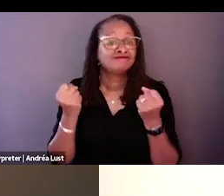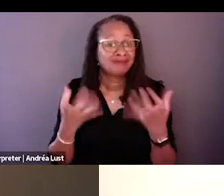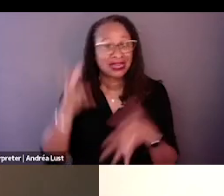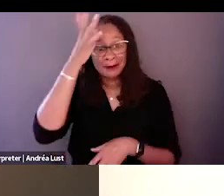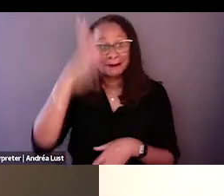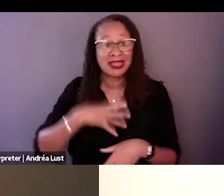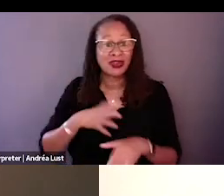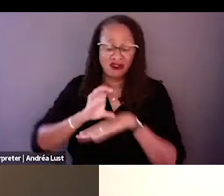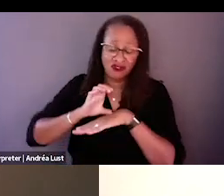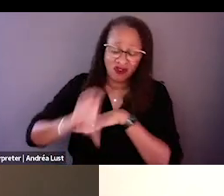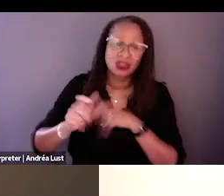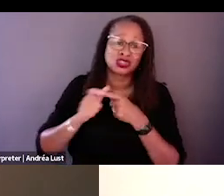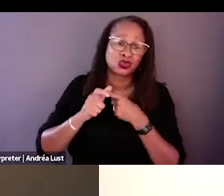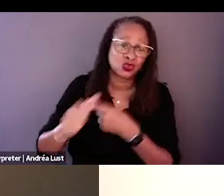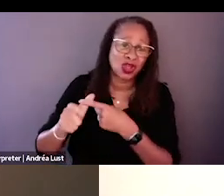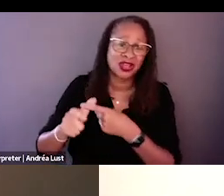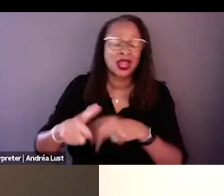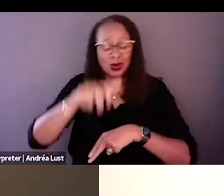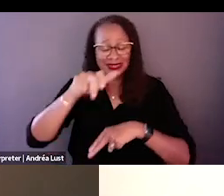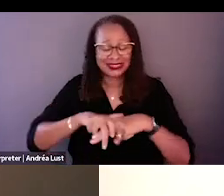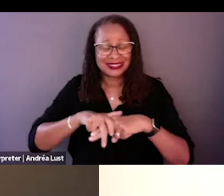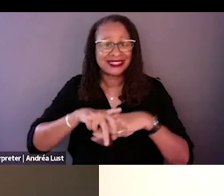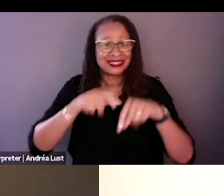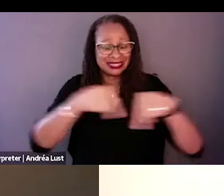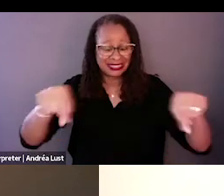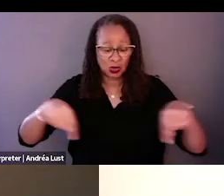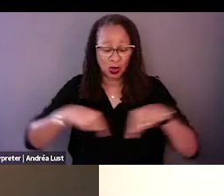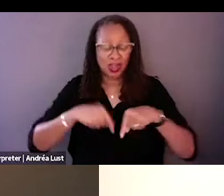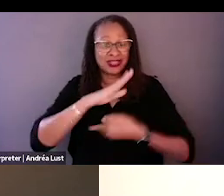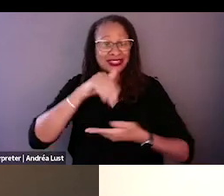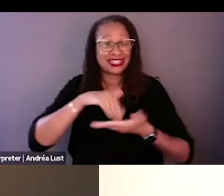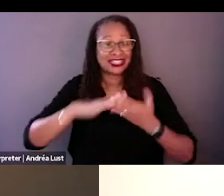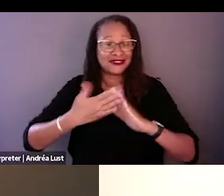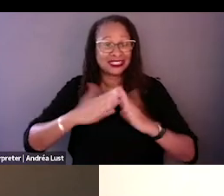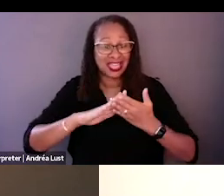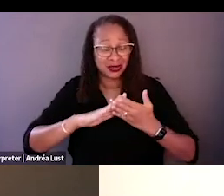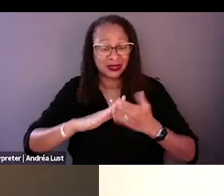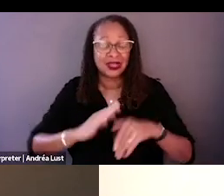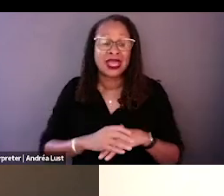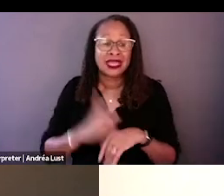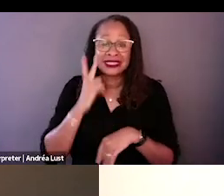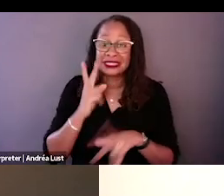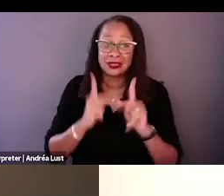Did that factor into the famous story of Anne Frank, but you are engaged in a very different